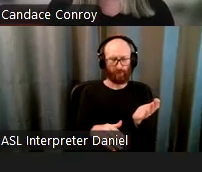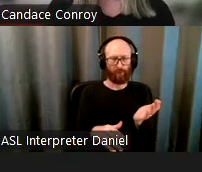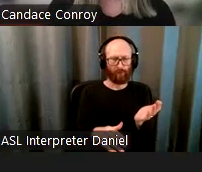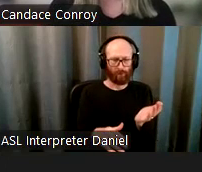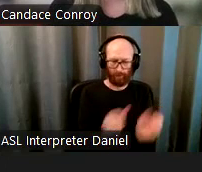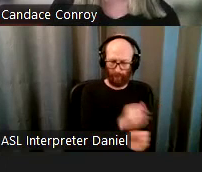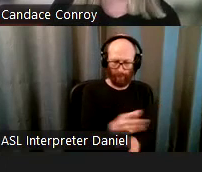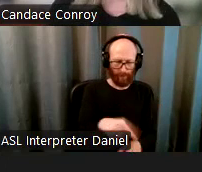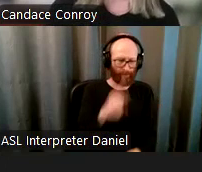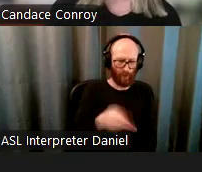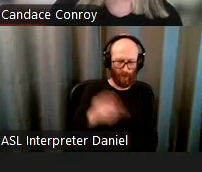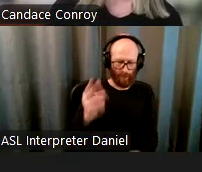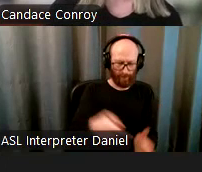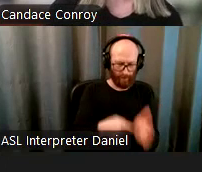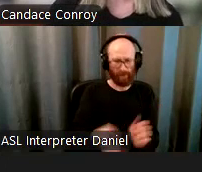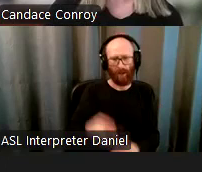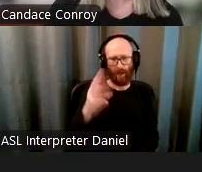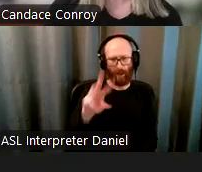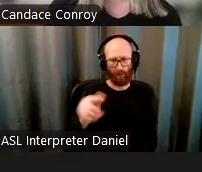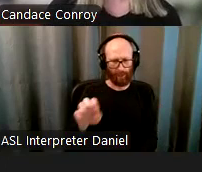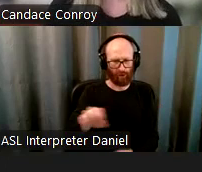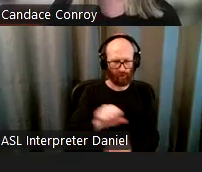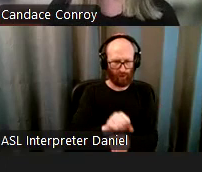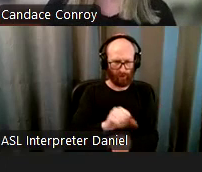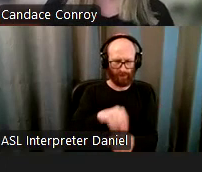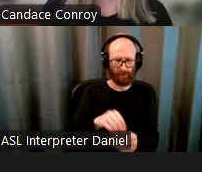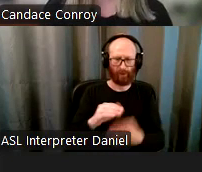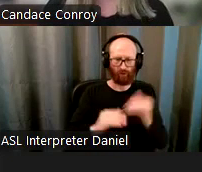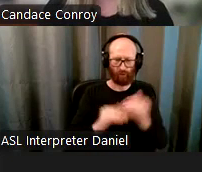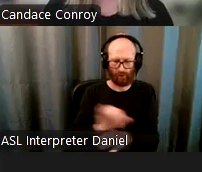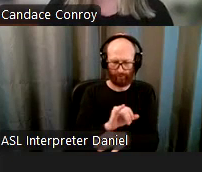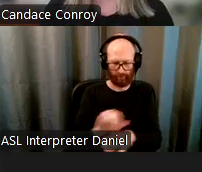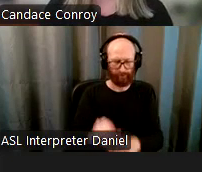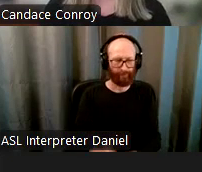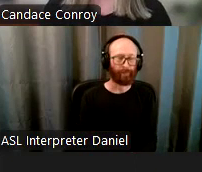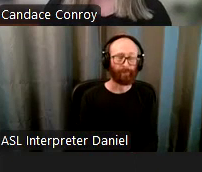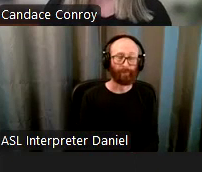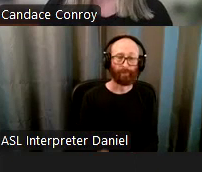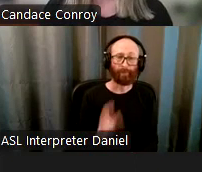high-wage jobs in the Construction industry, and really our program is made up of two key